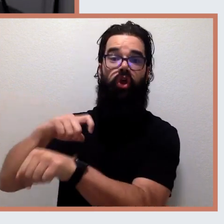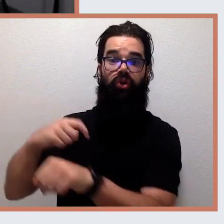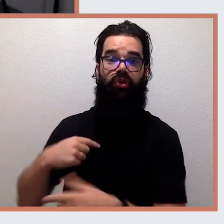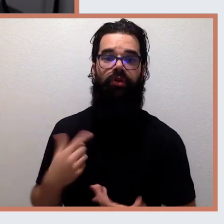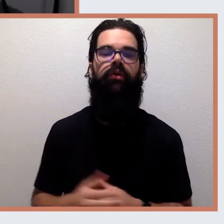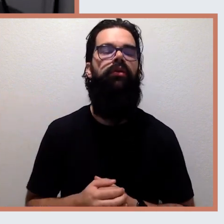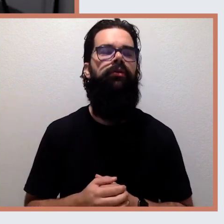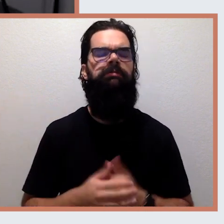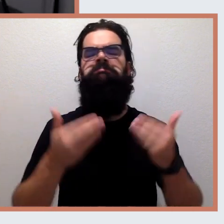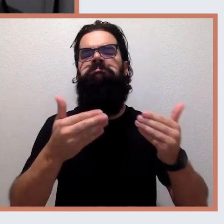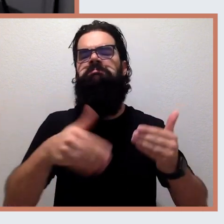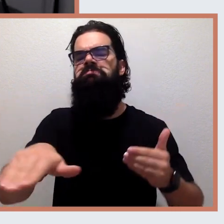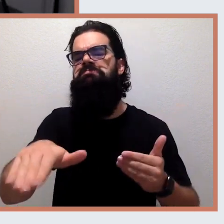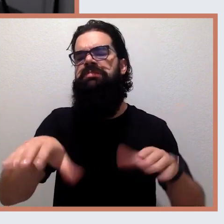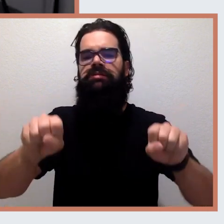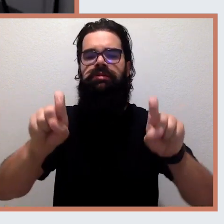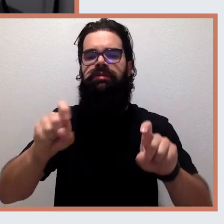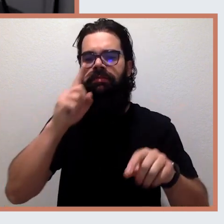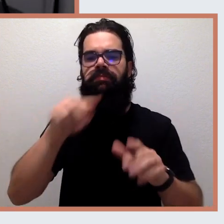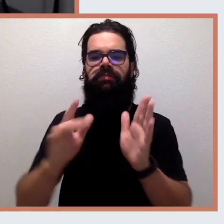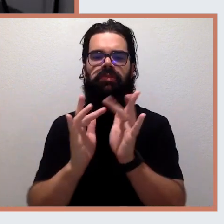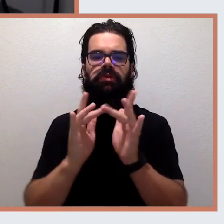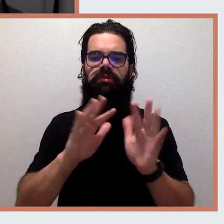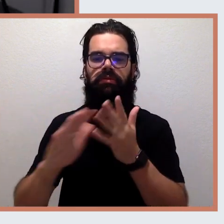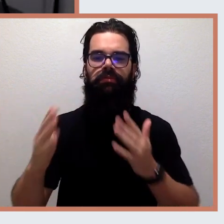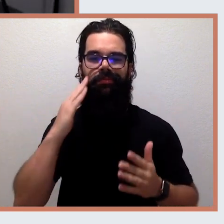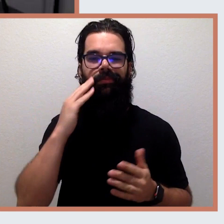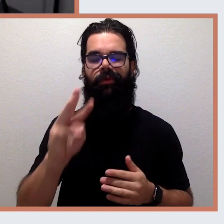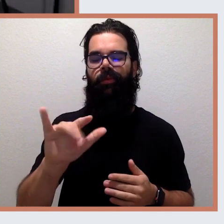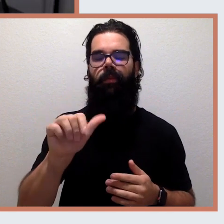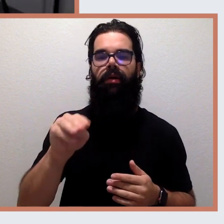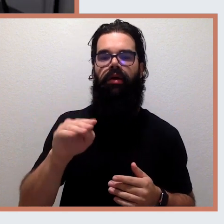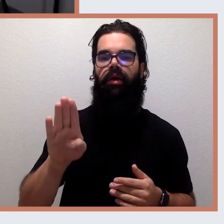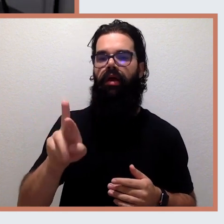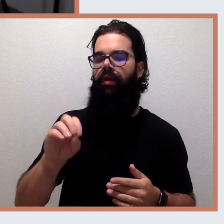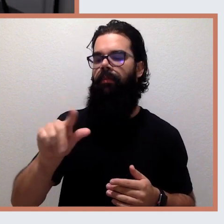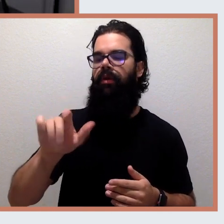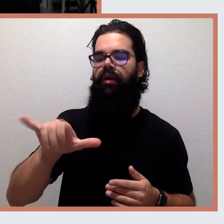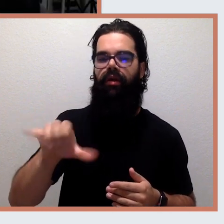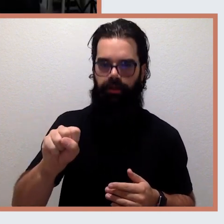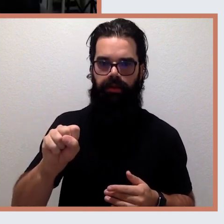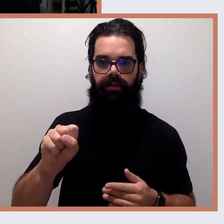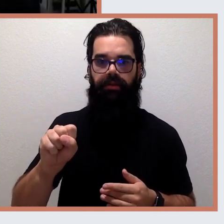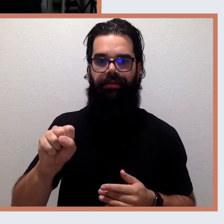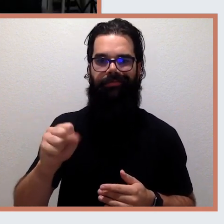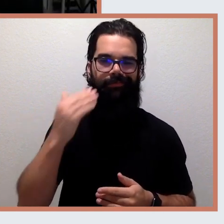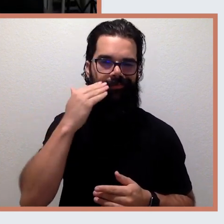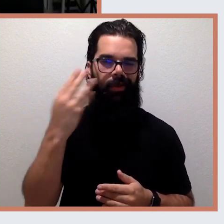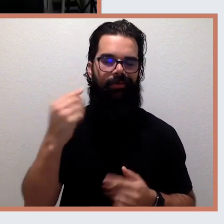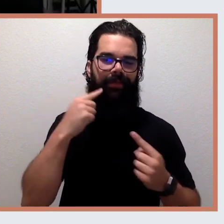then you get a call back, and then you go test in front of the network. For me, they saw my tape and William Broyles,